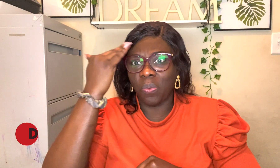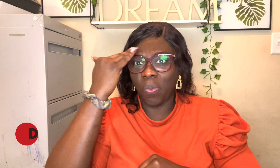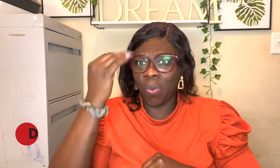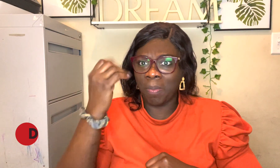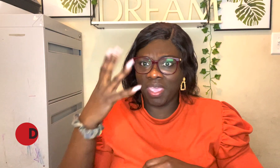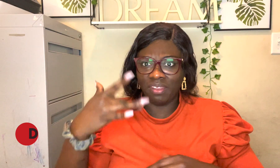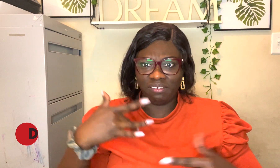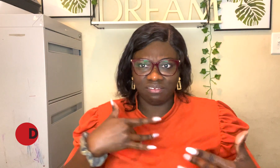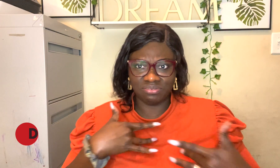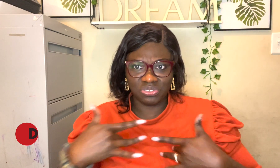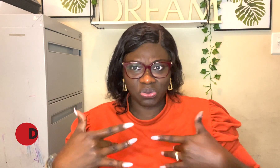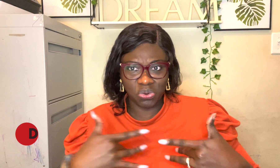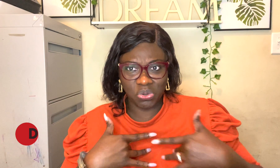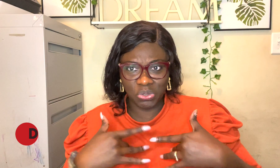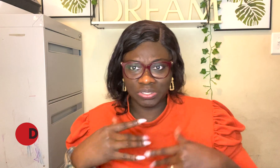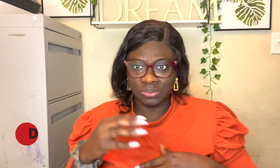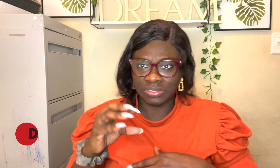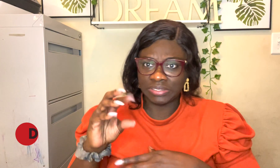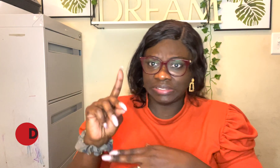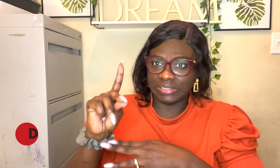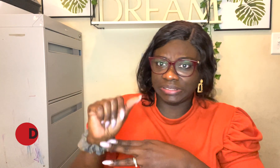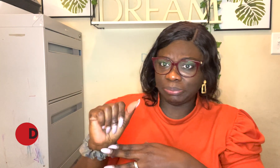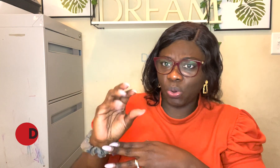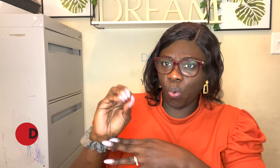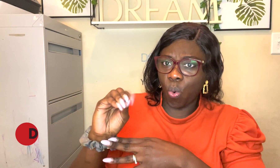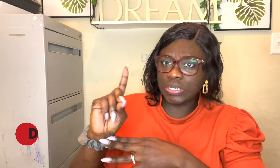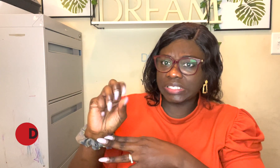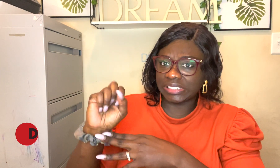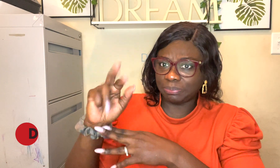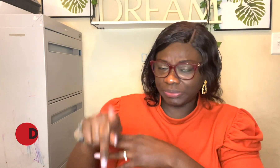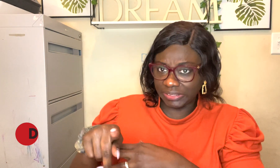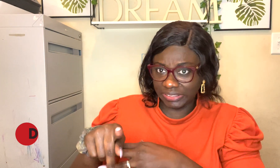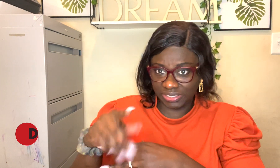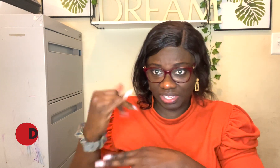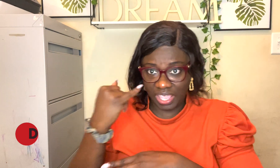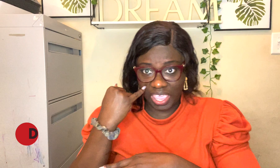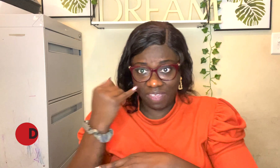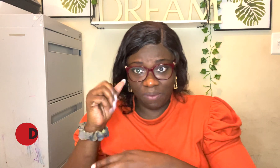I know many of you are concerned that Disability Benefits or ODSP